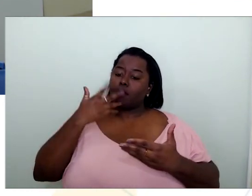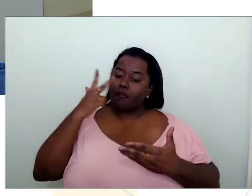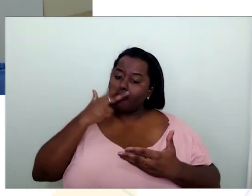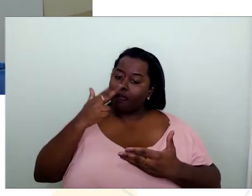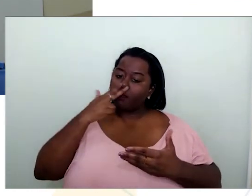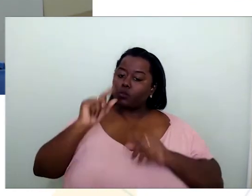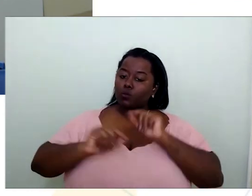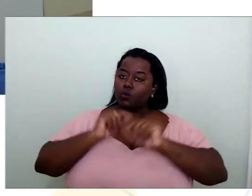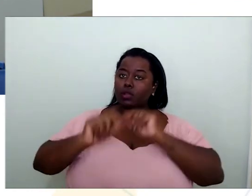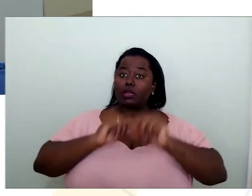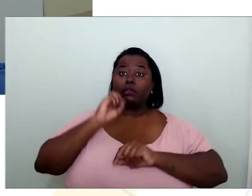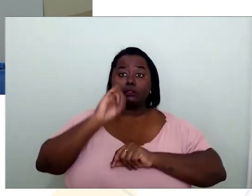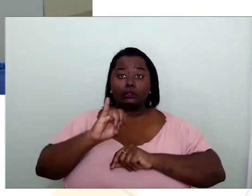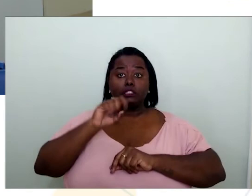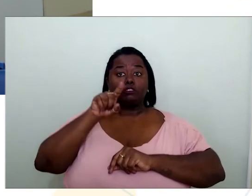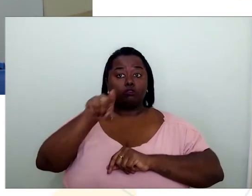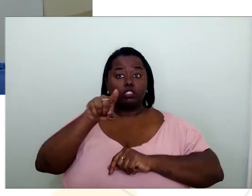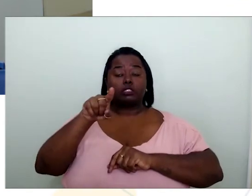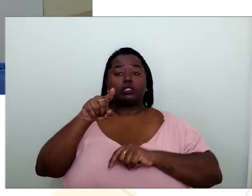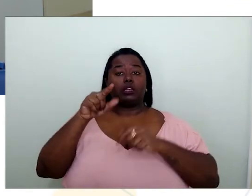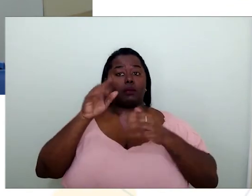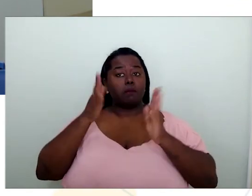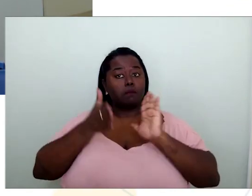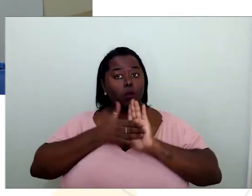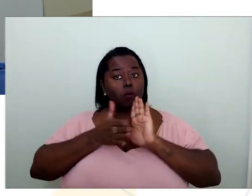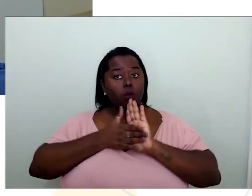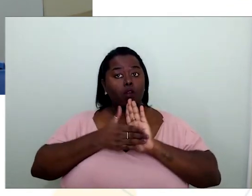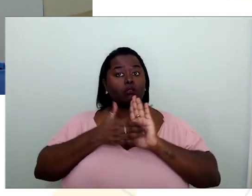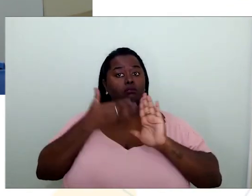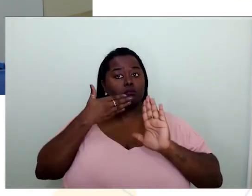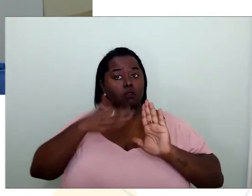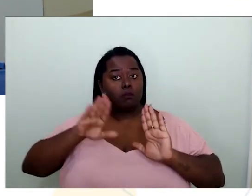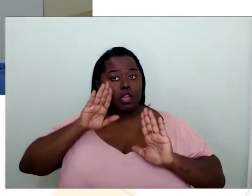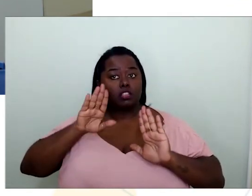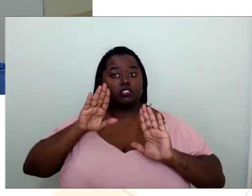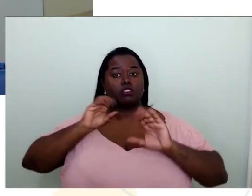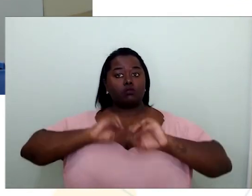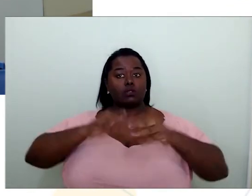then you've got to do other things you've got to follow it up what my